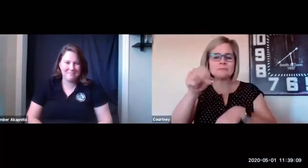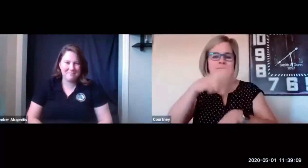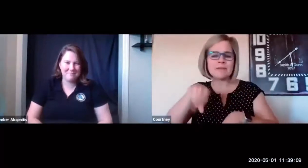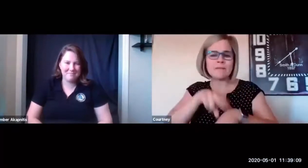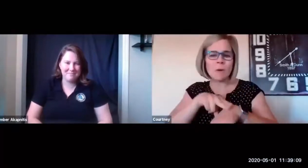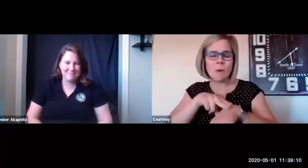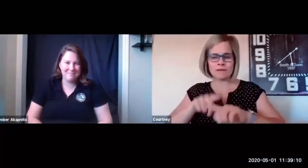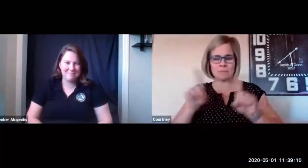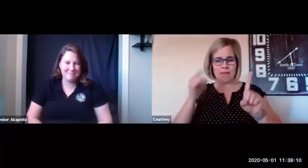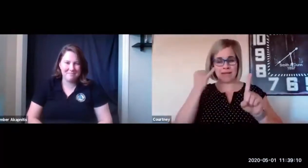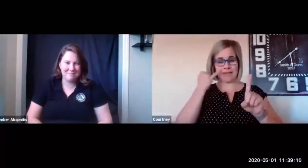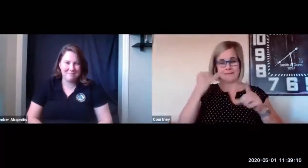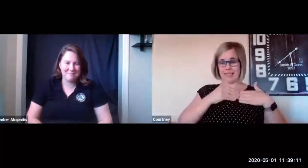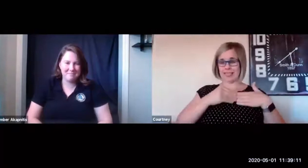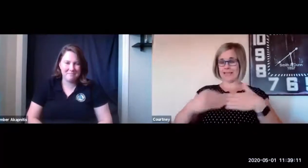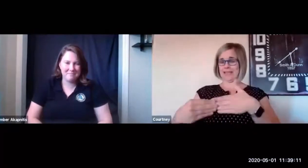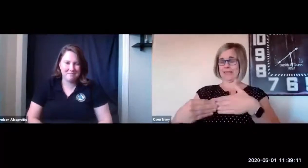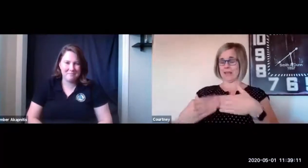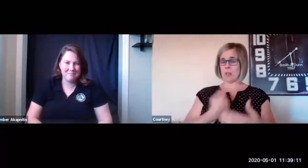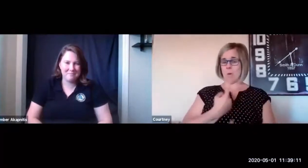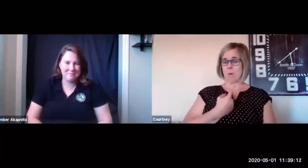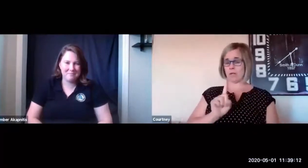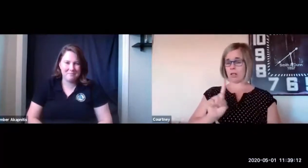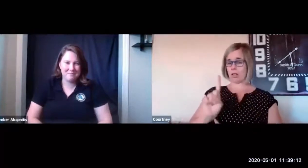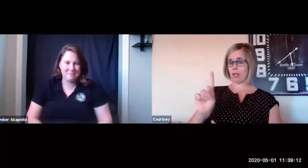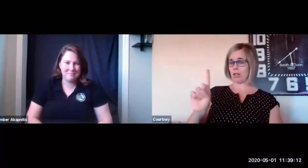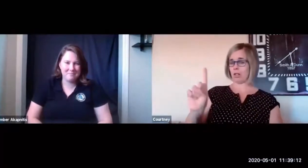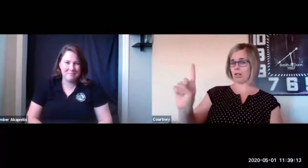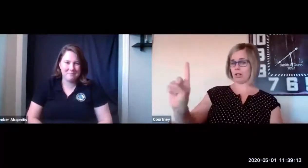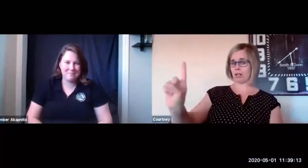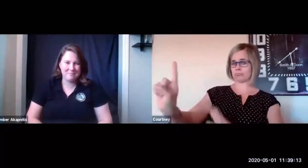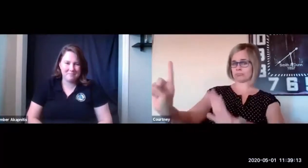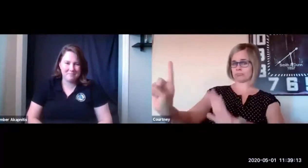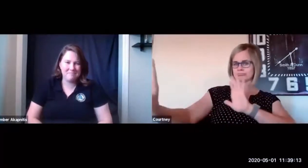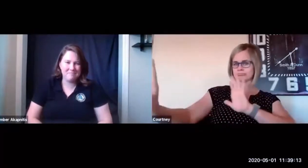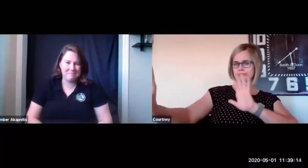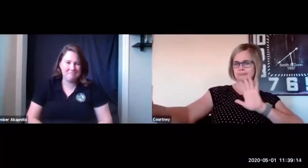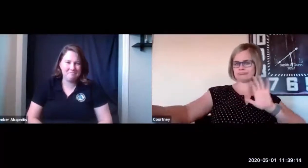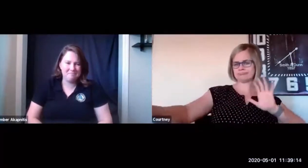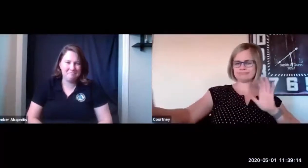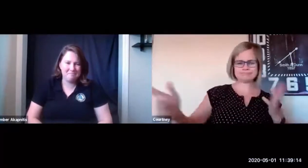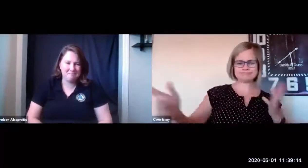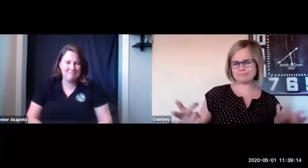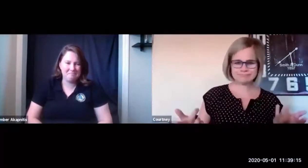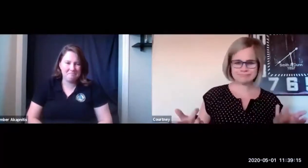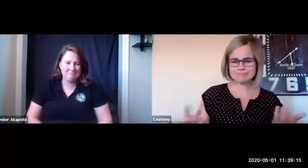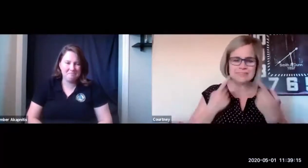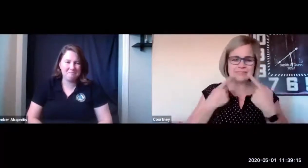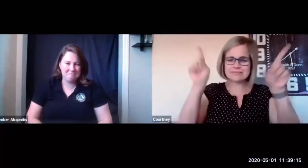As principal, of course, I'm a leader but if I'm leading and I have no one to follow me